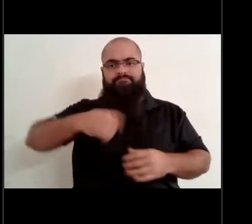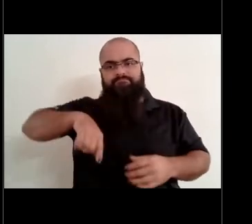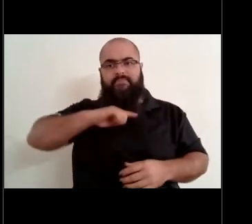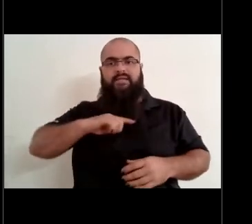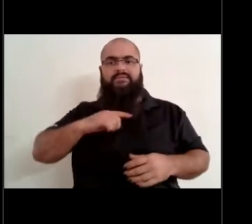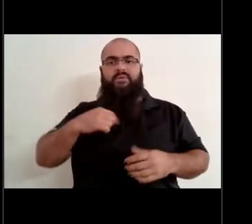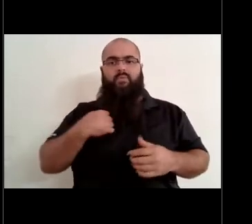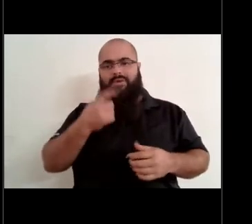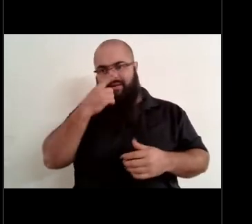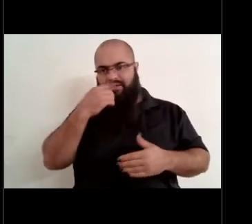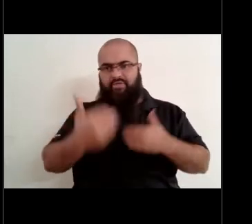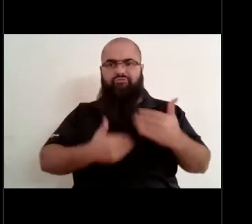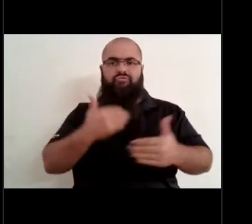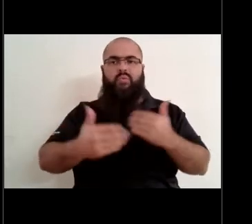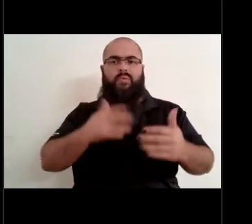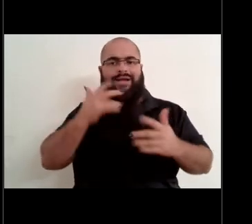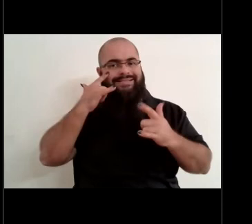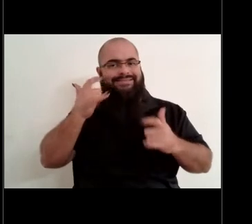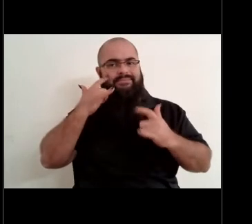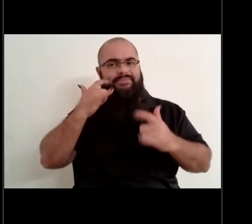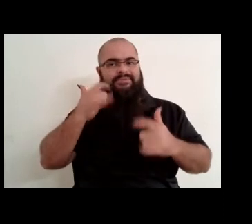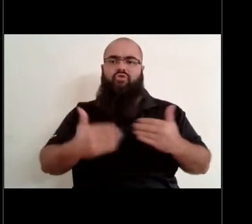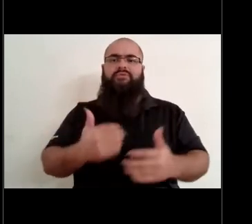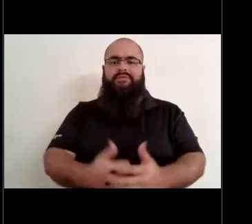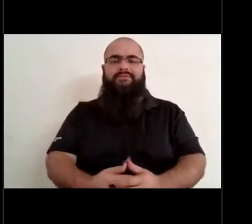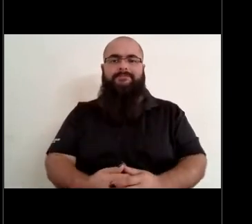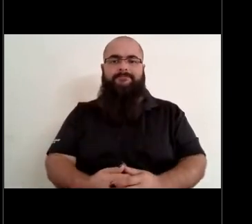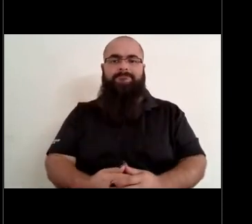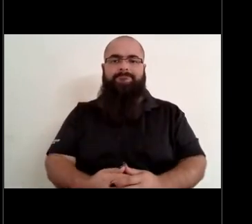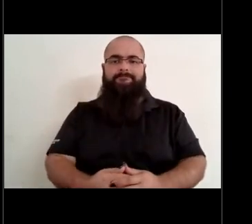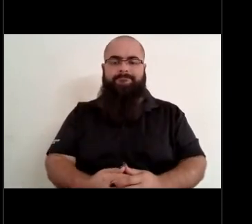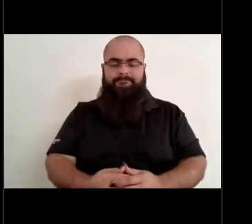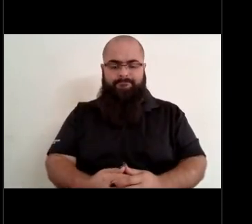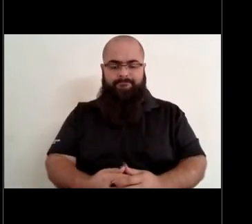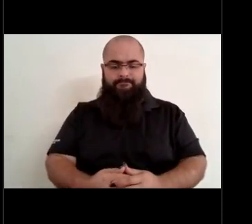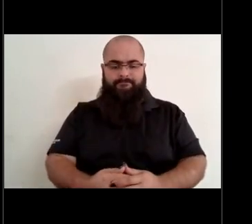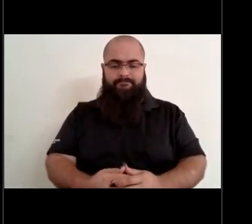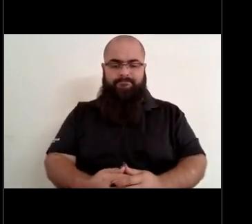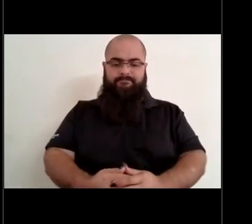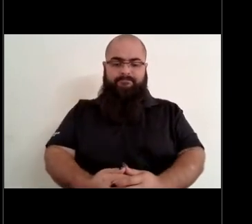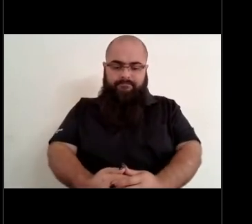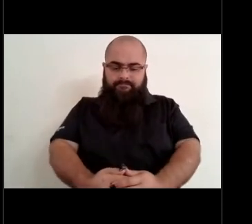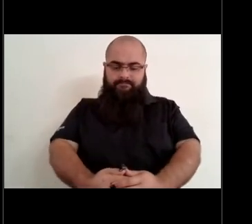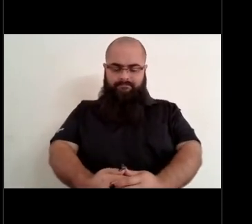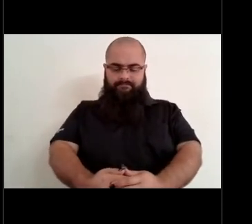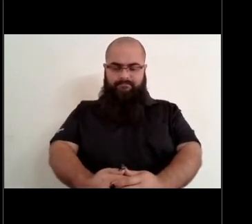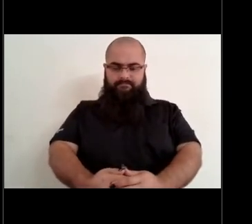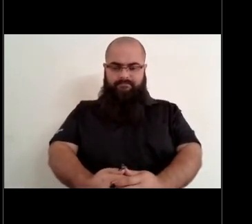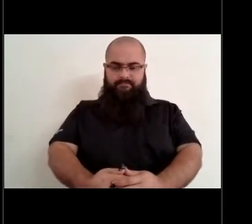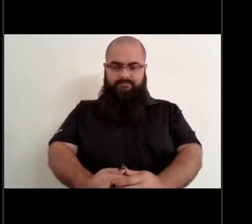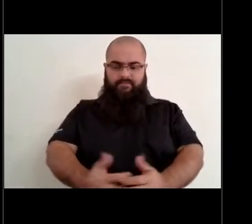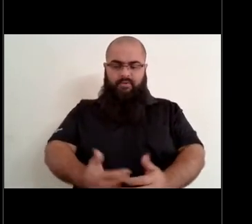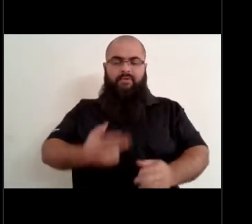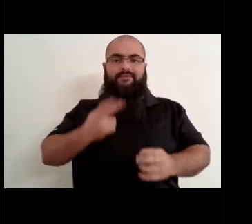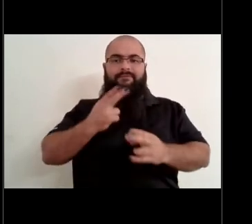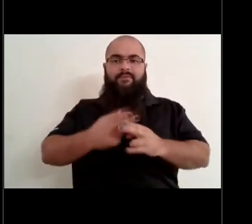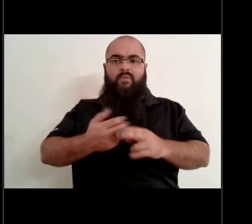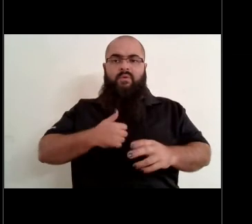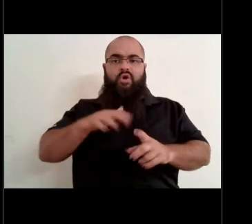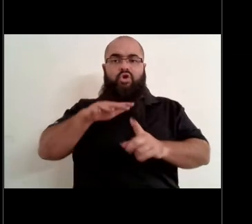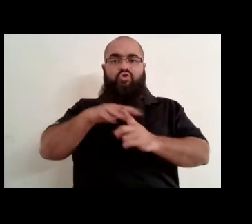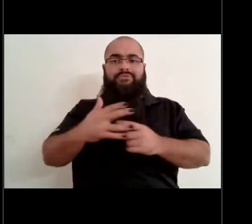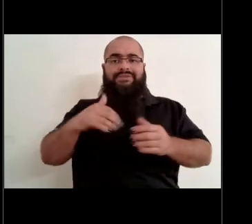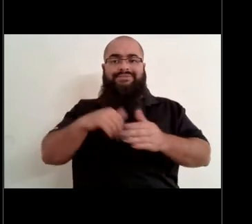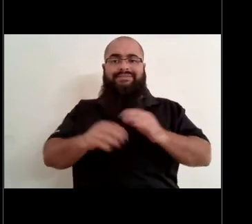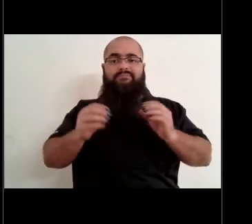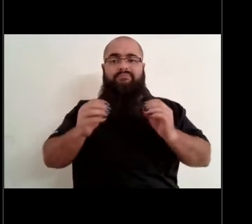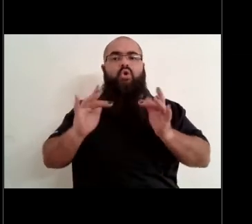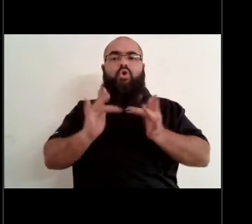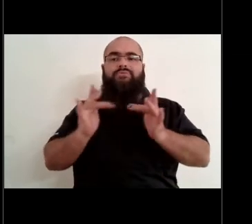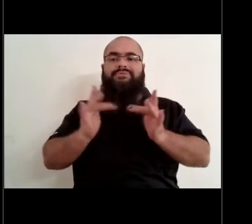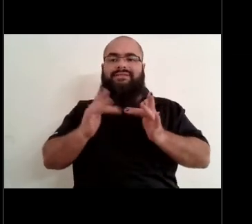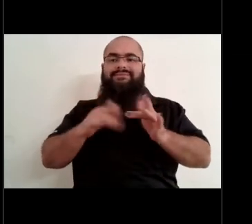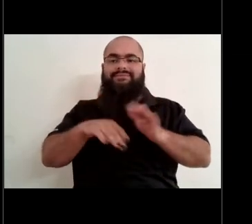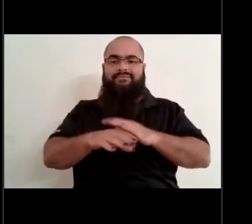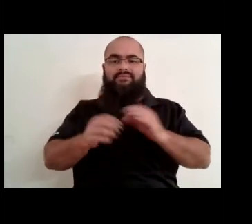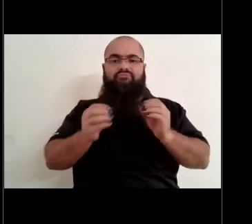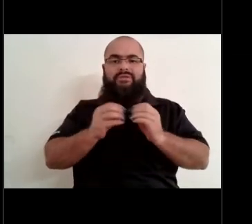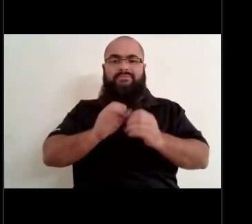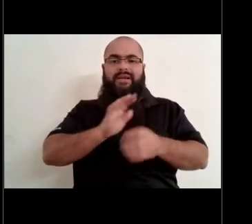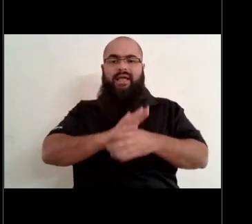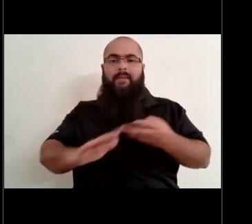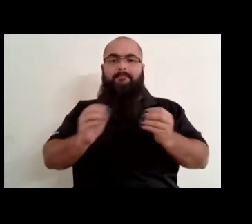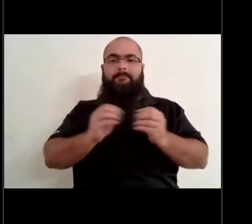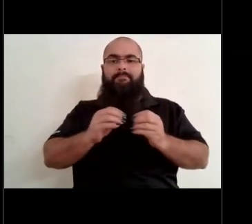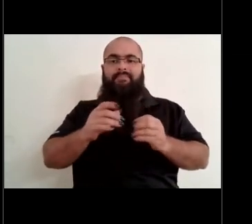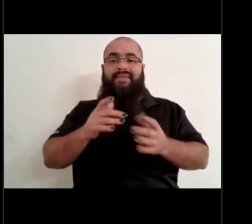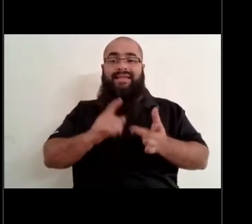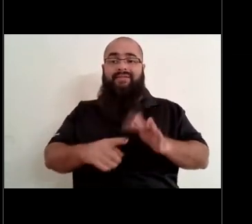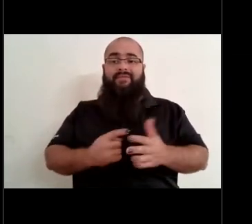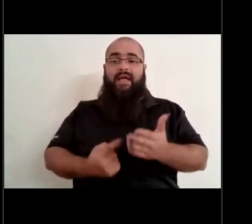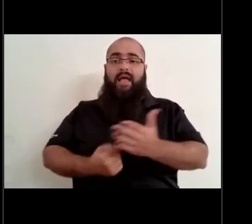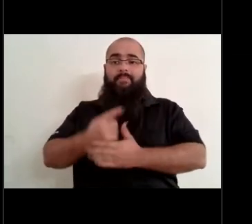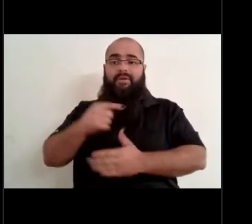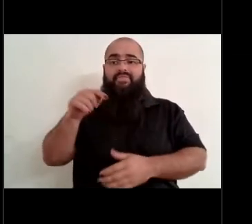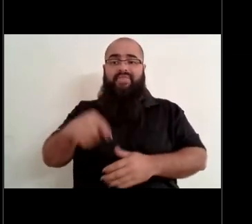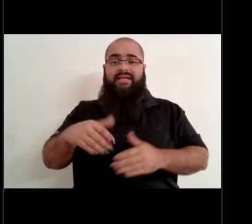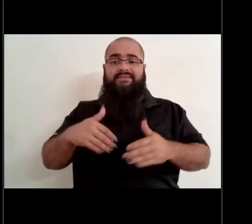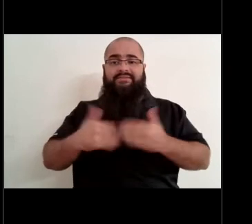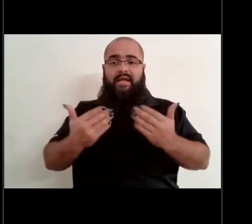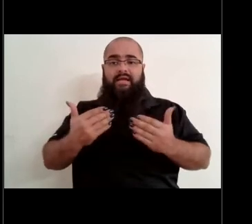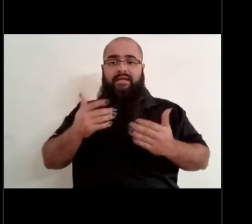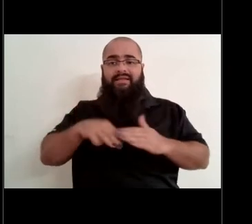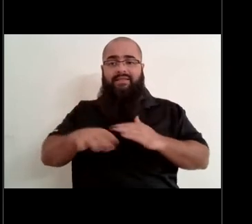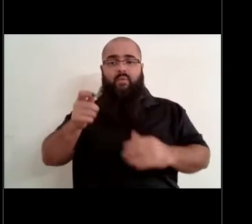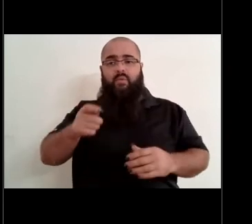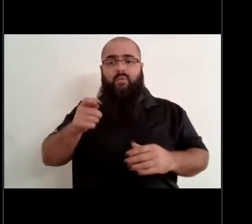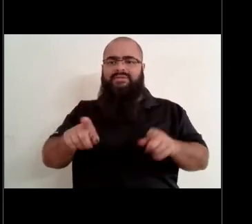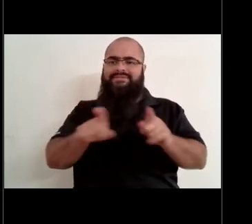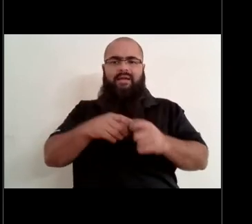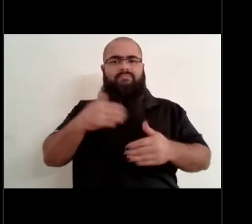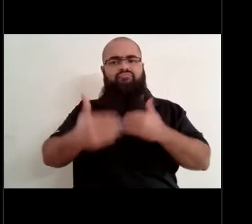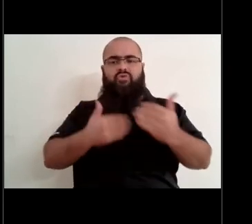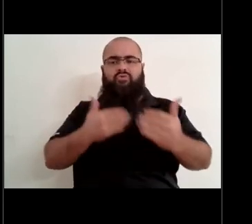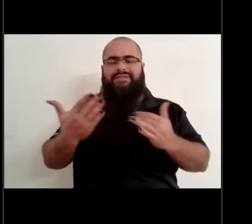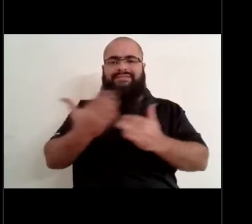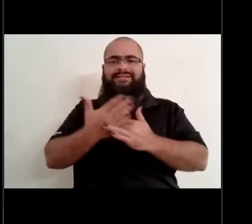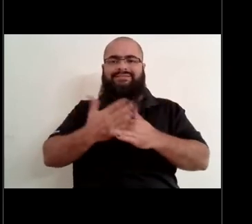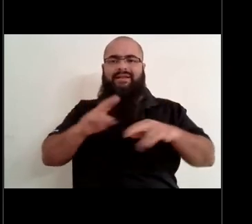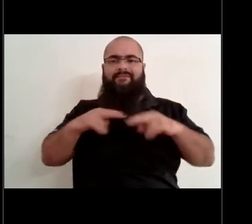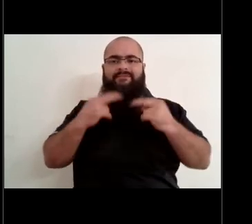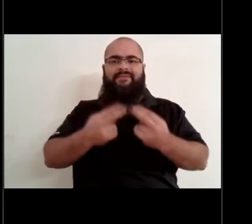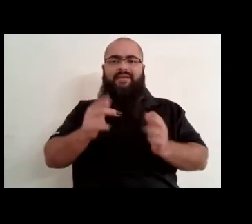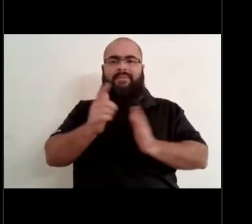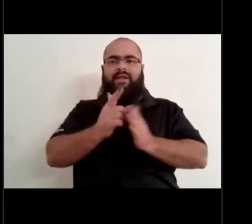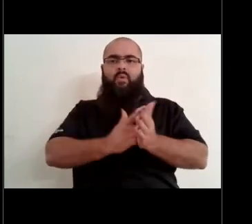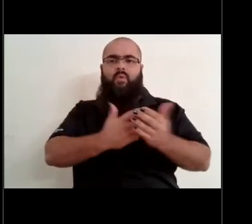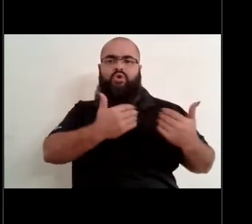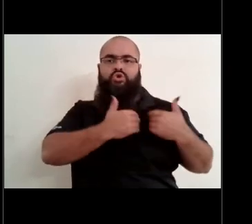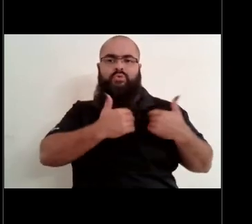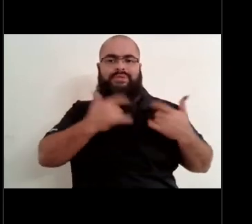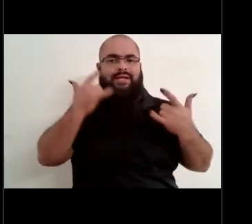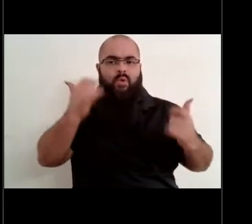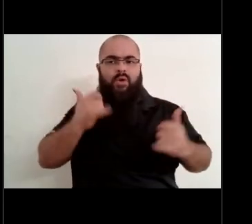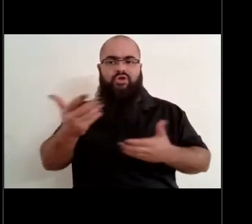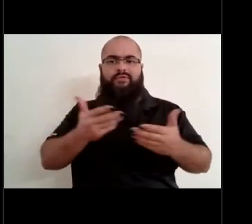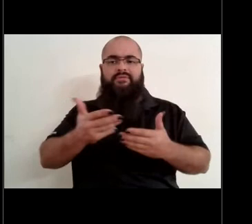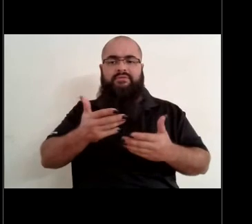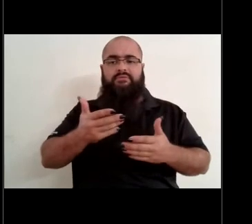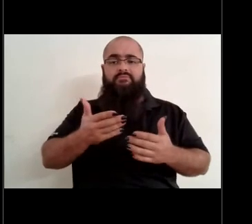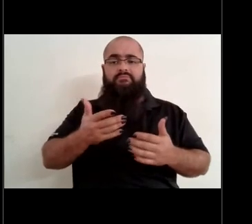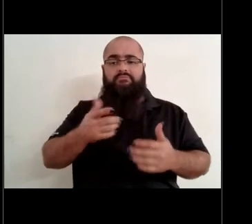That could be things like spousal maintenance, related issues, et cetera.